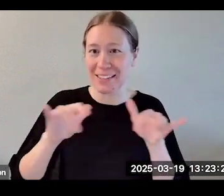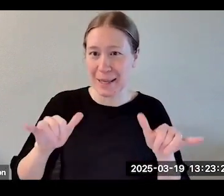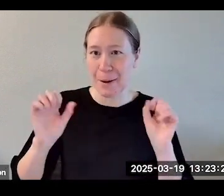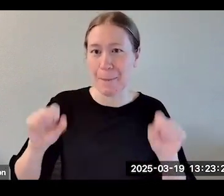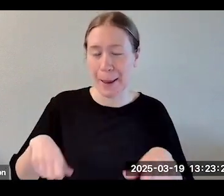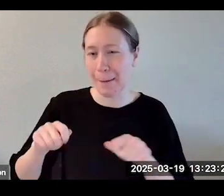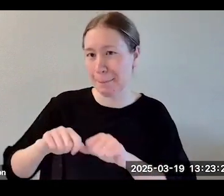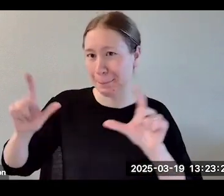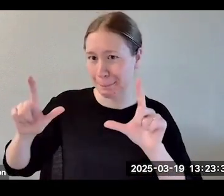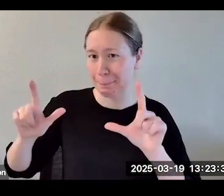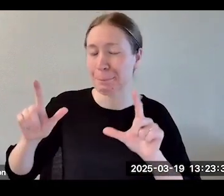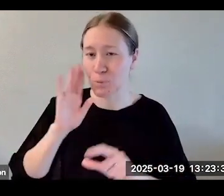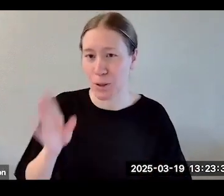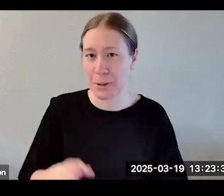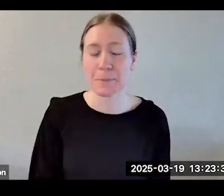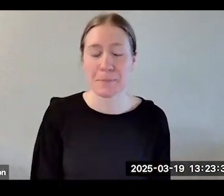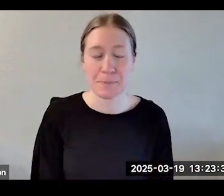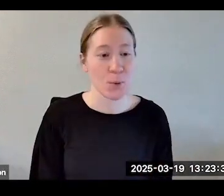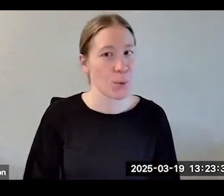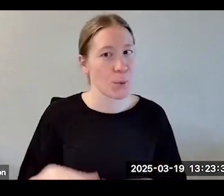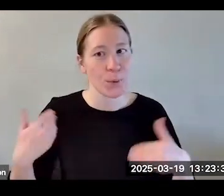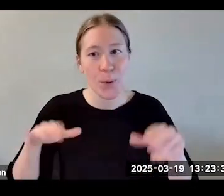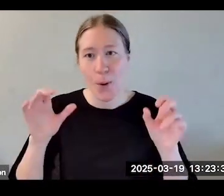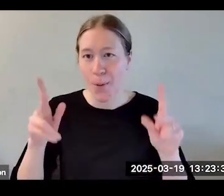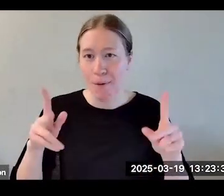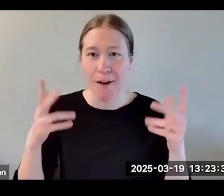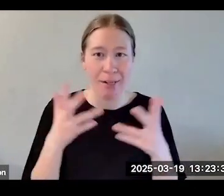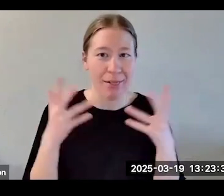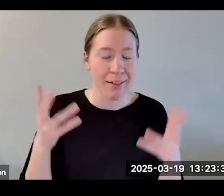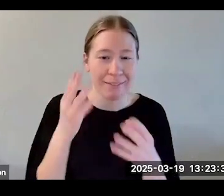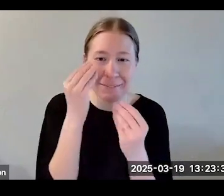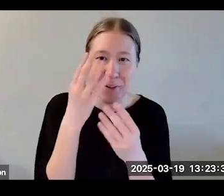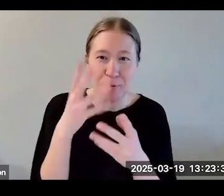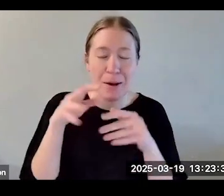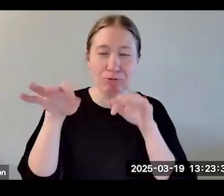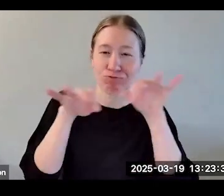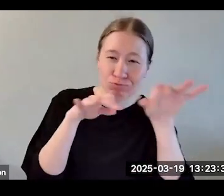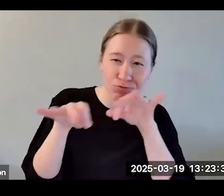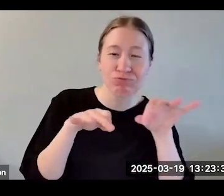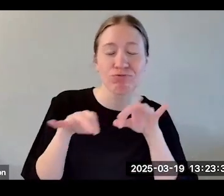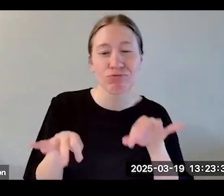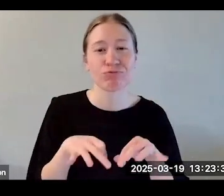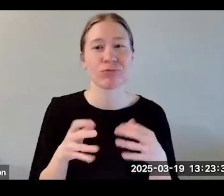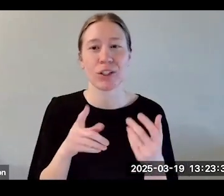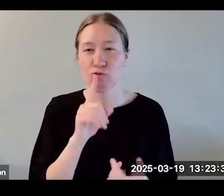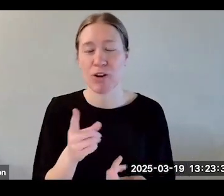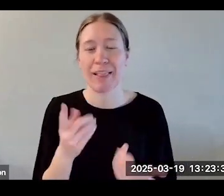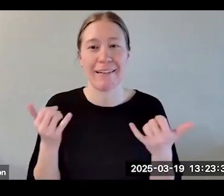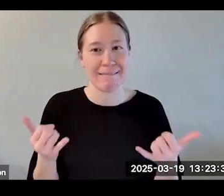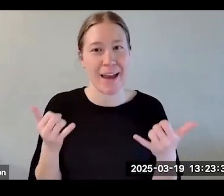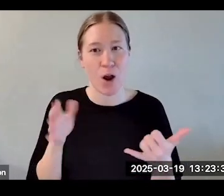Okay, so we just went through a lot of information, and this is really how to apply these practices